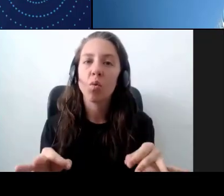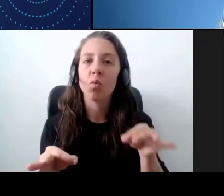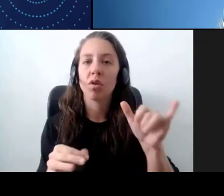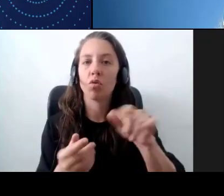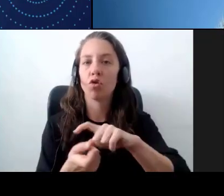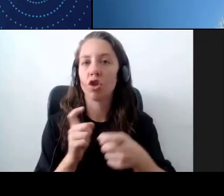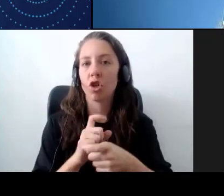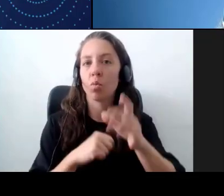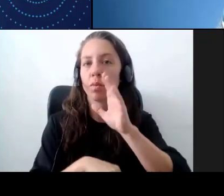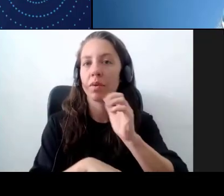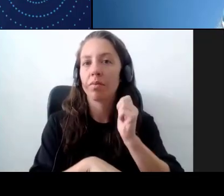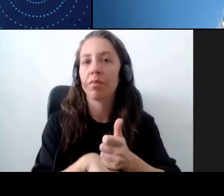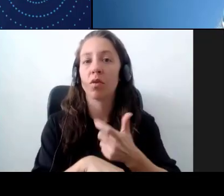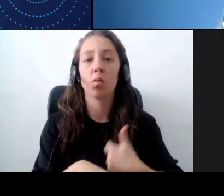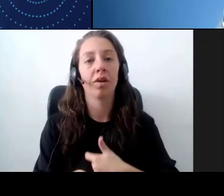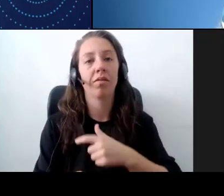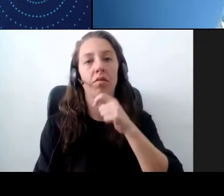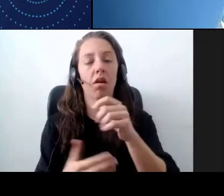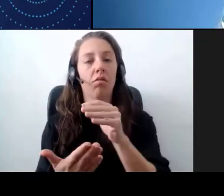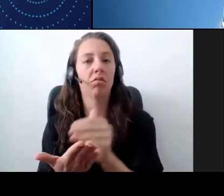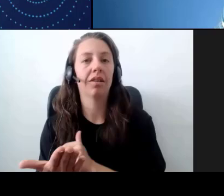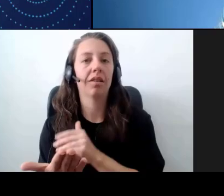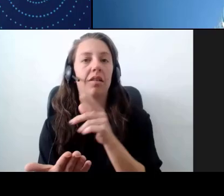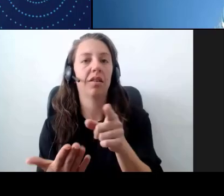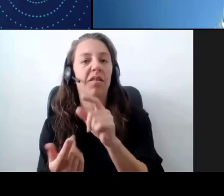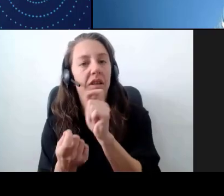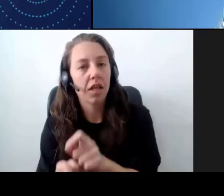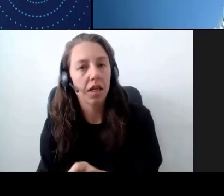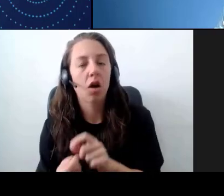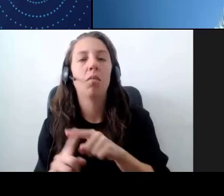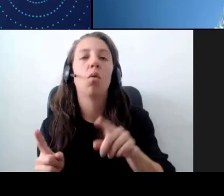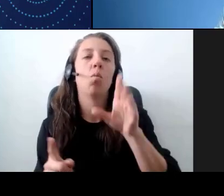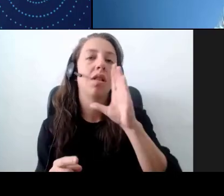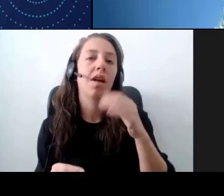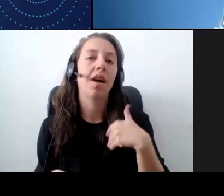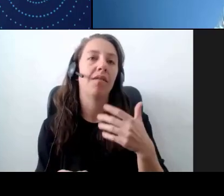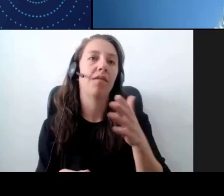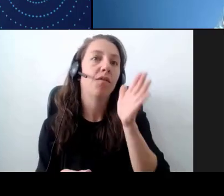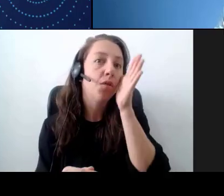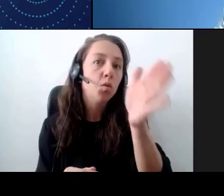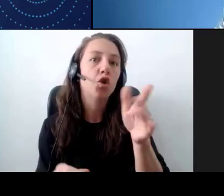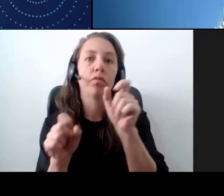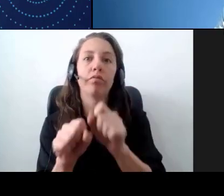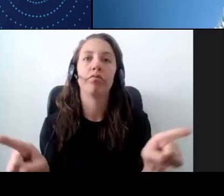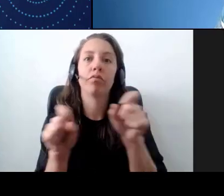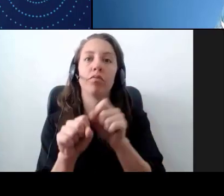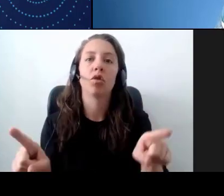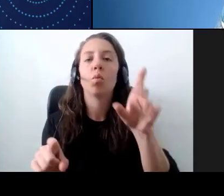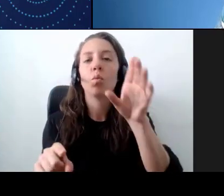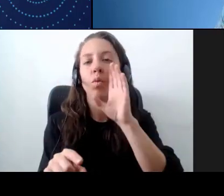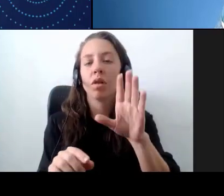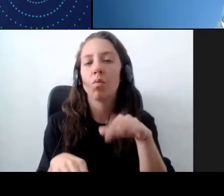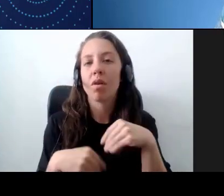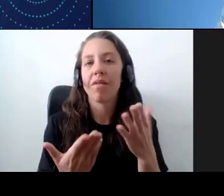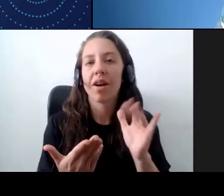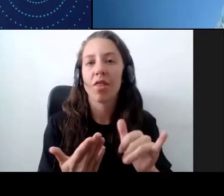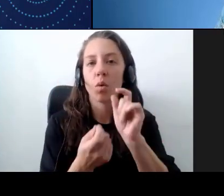but we will be linking future notices that provide those details back to that Uber Notice. We've also developed the central web page